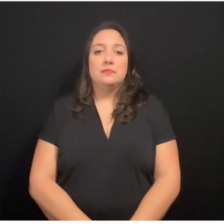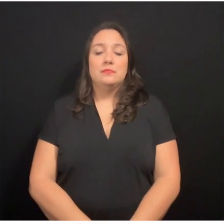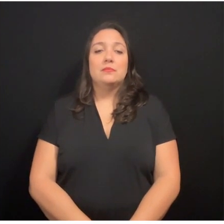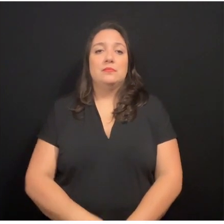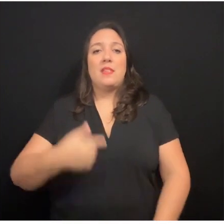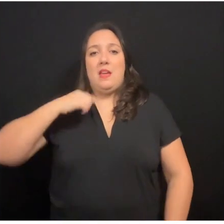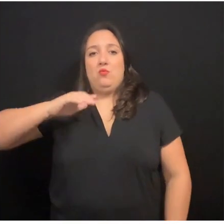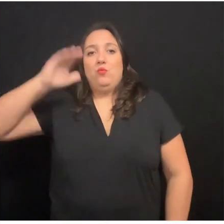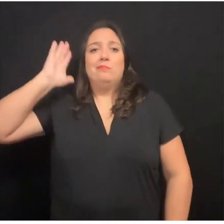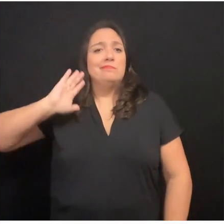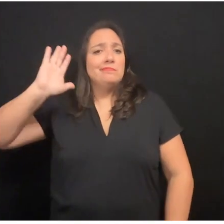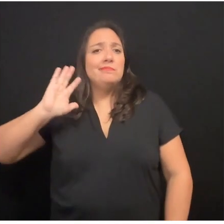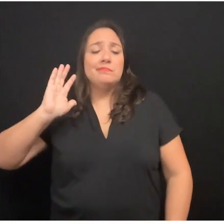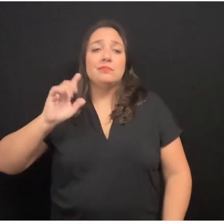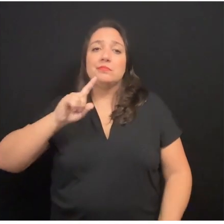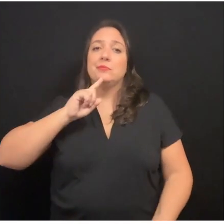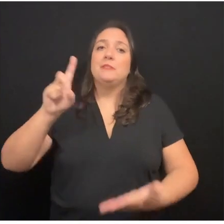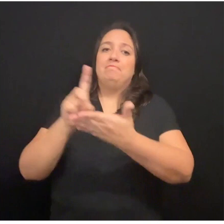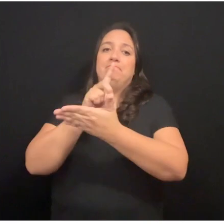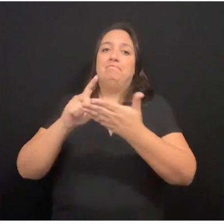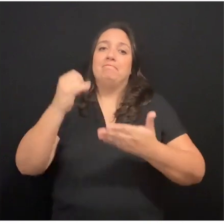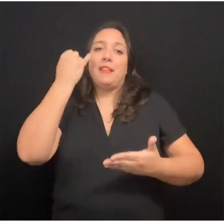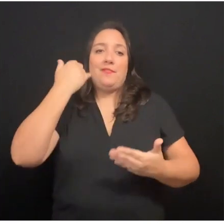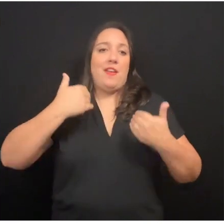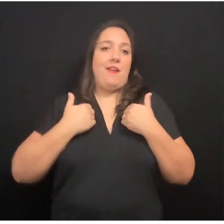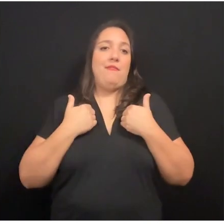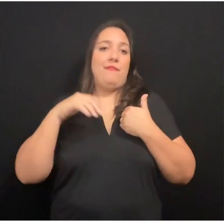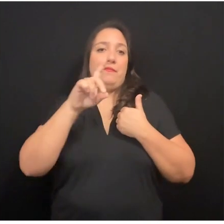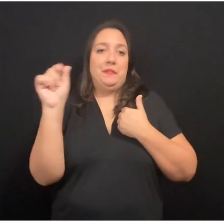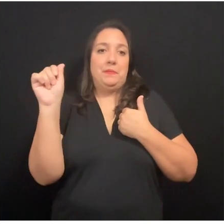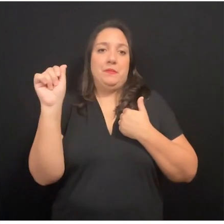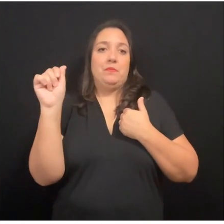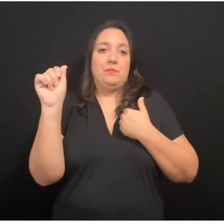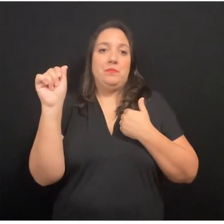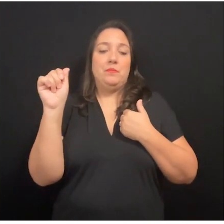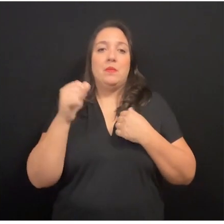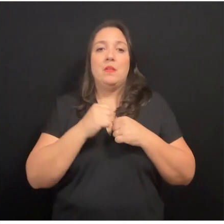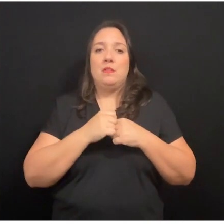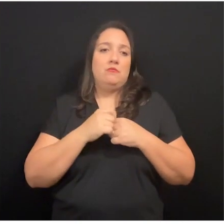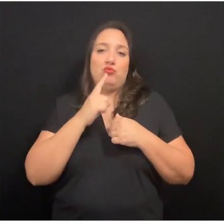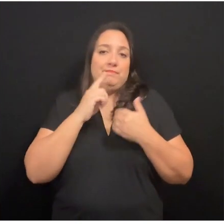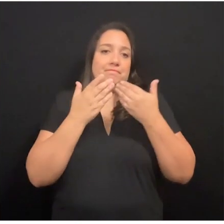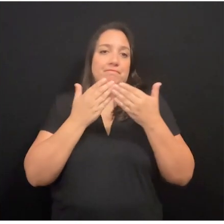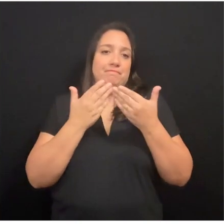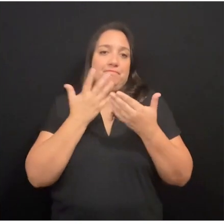I grew up in a time period where it was very discriminatory to be disabled in any shape or form.